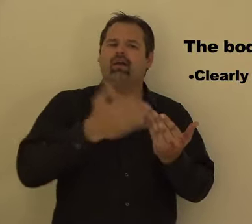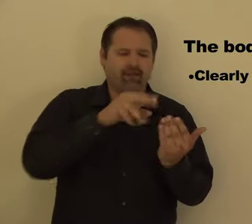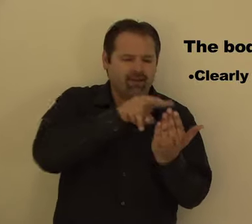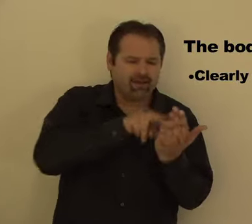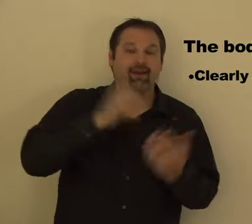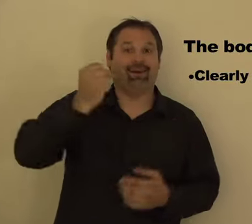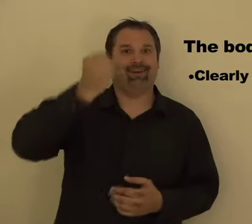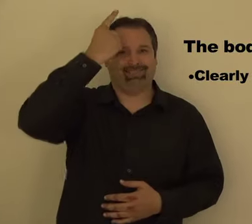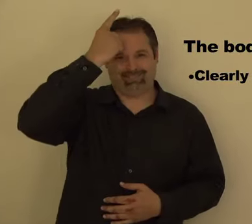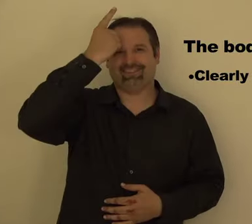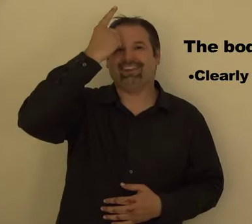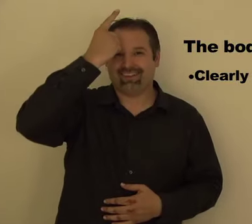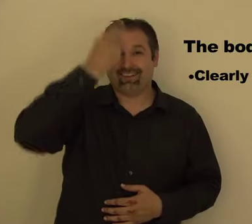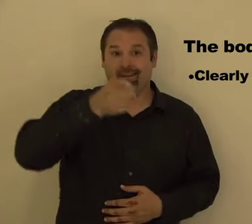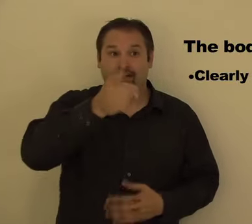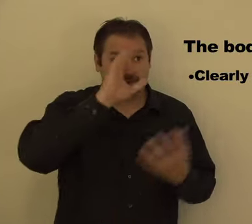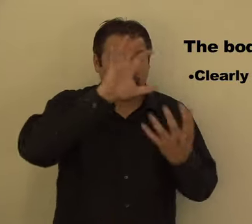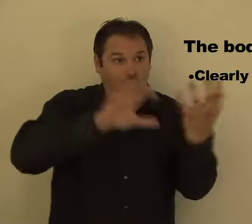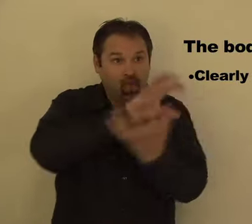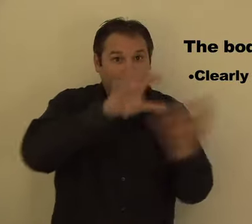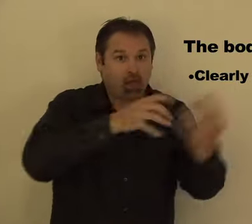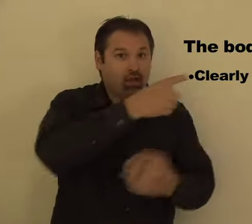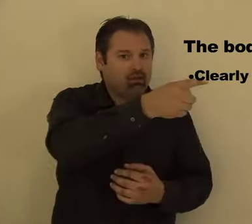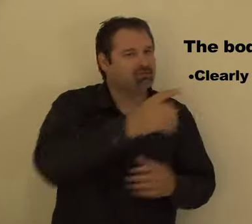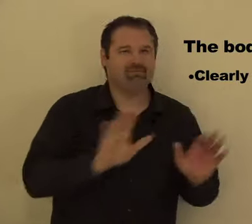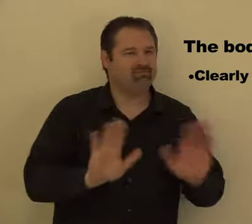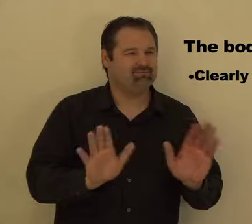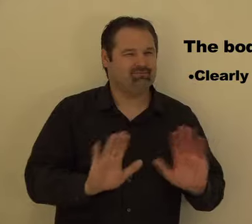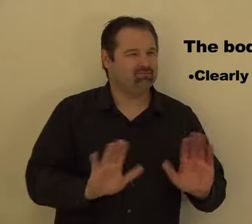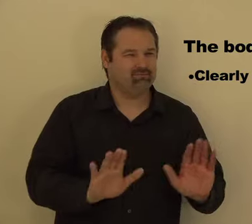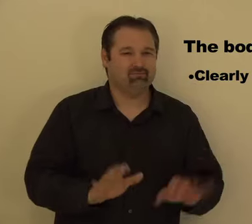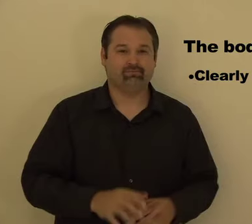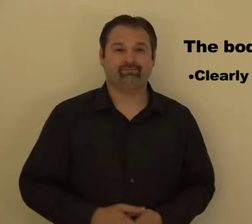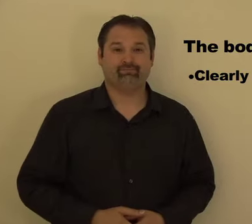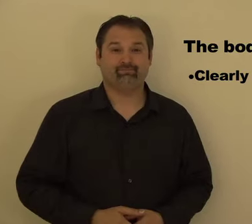Next, be brief and to the point, do not send extremely long email messages.